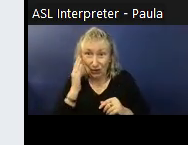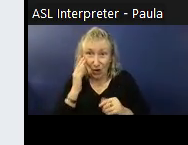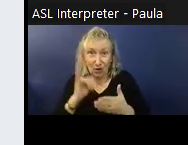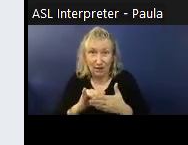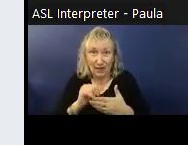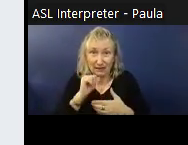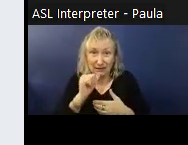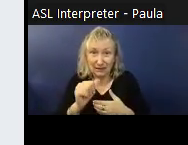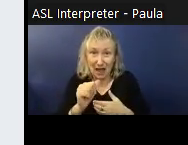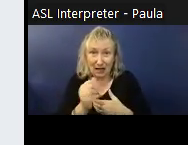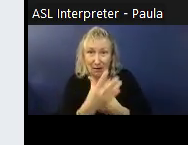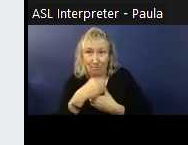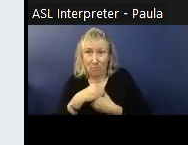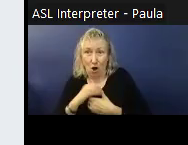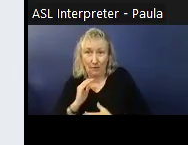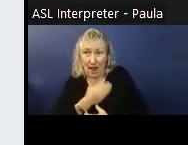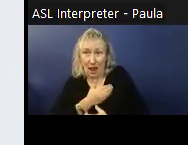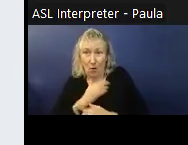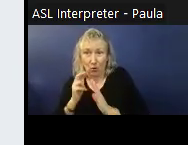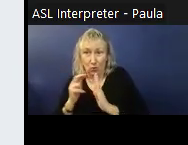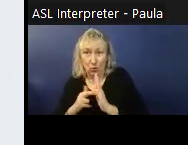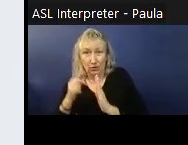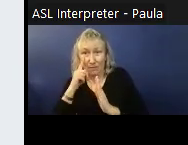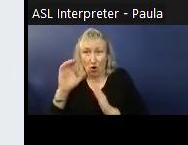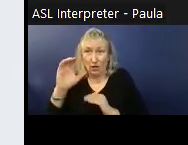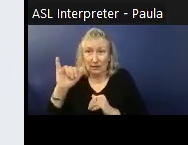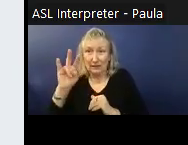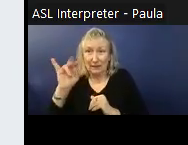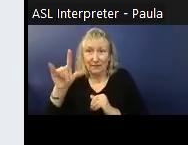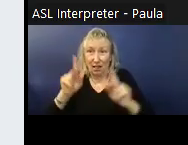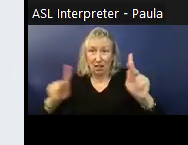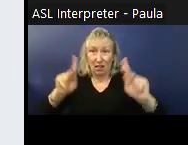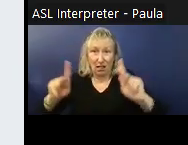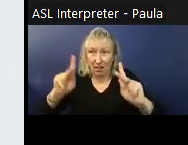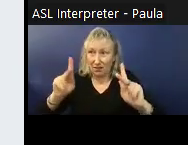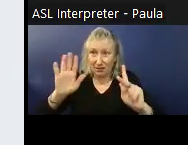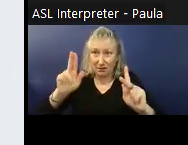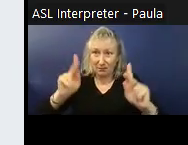And I may be butchering this, John, do you think is there something that I